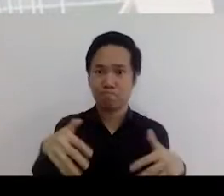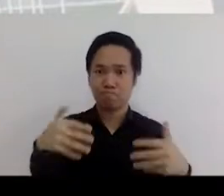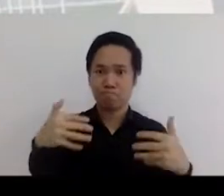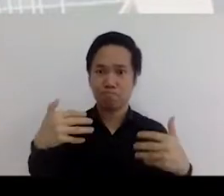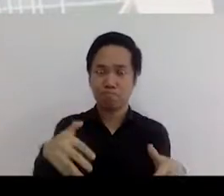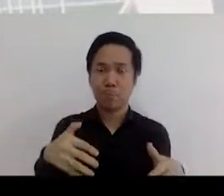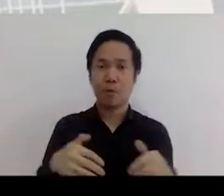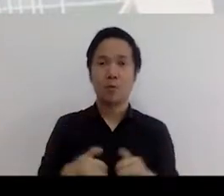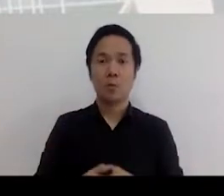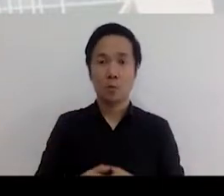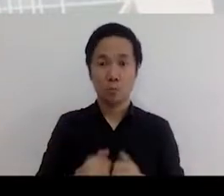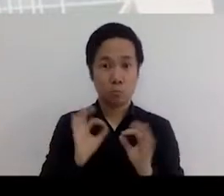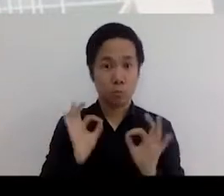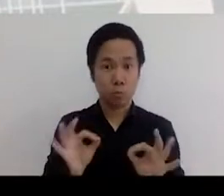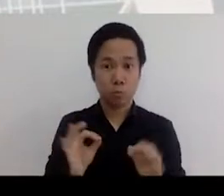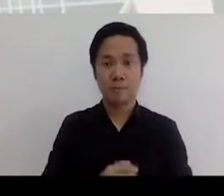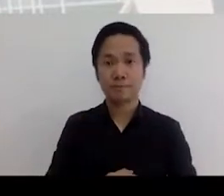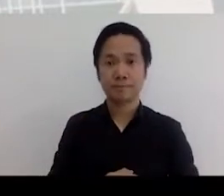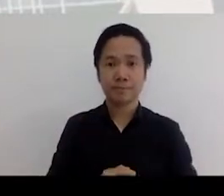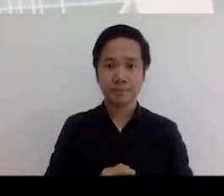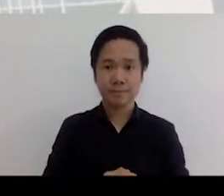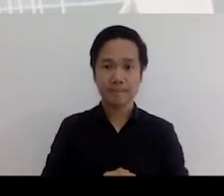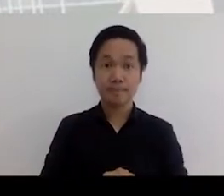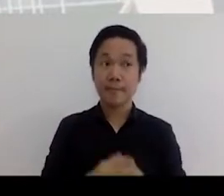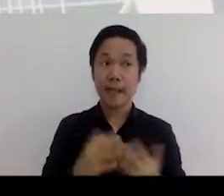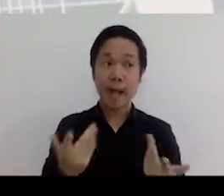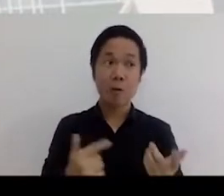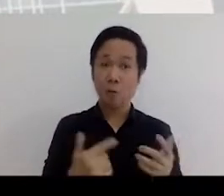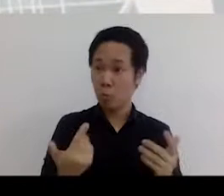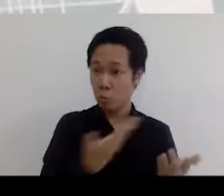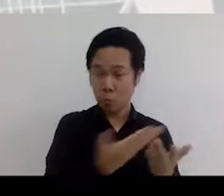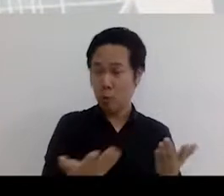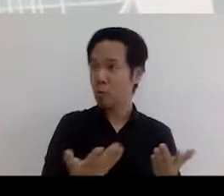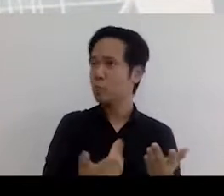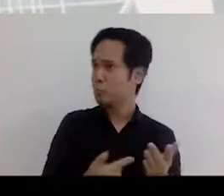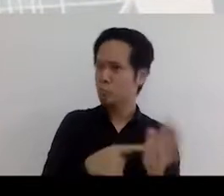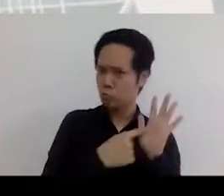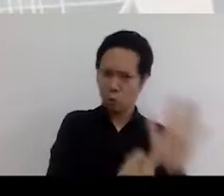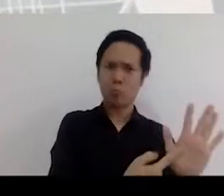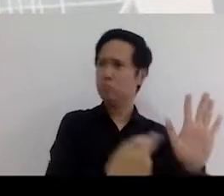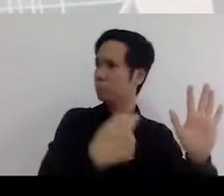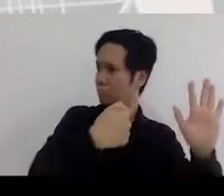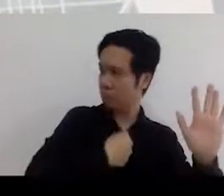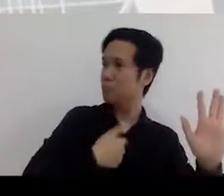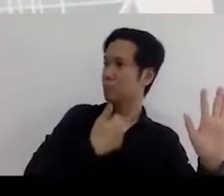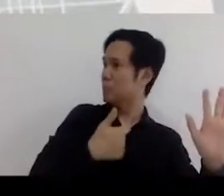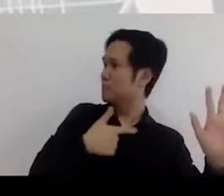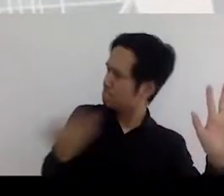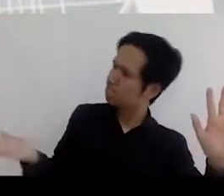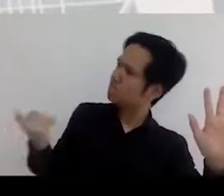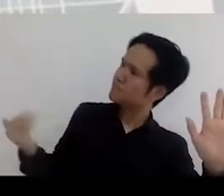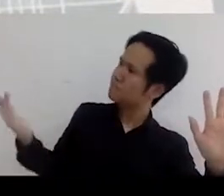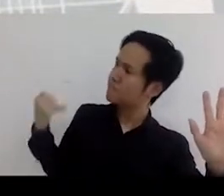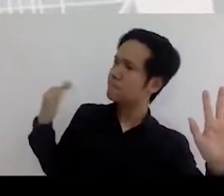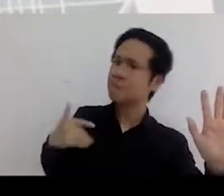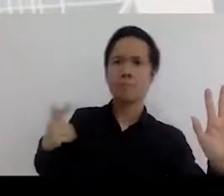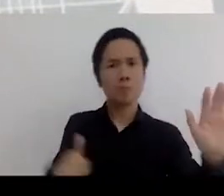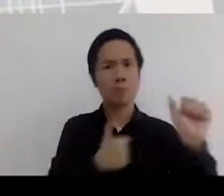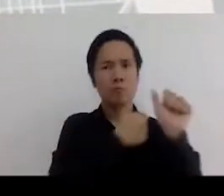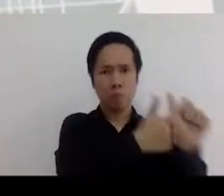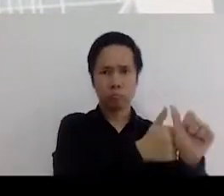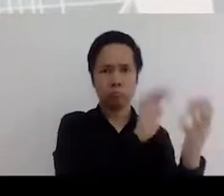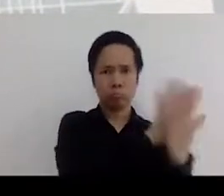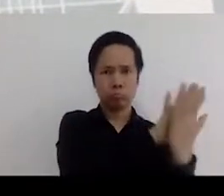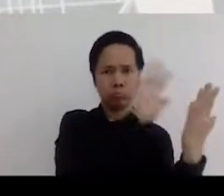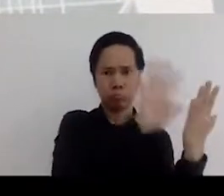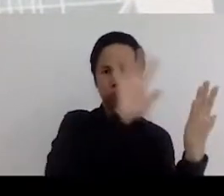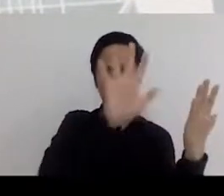And I took very much to heart the importance of working with the national institutions, the national set up, that is already in place,